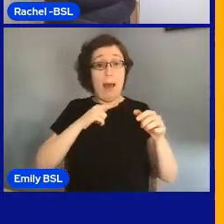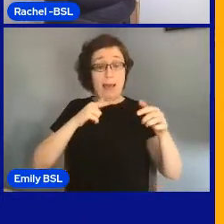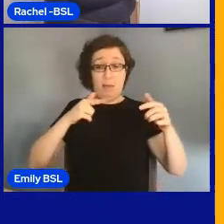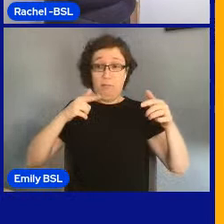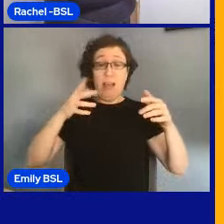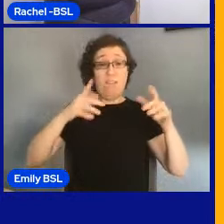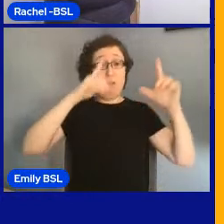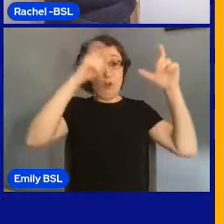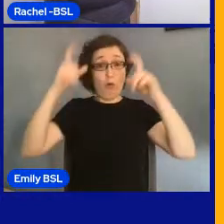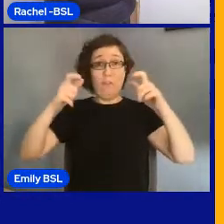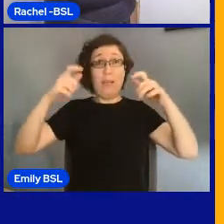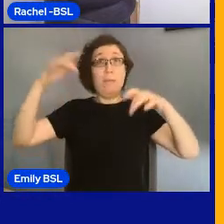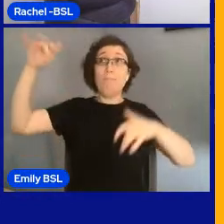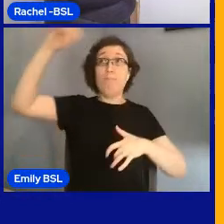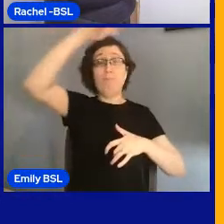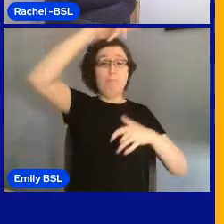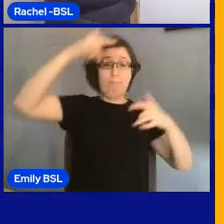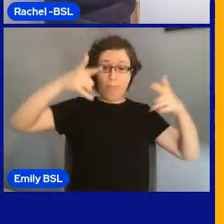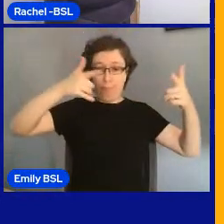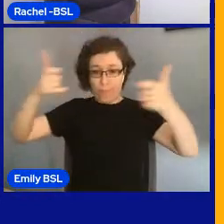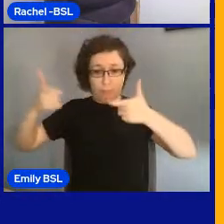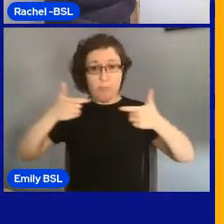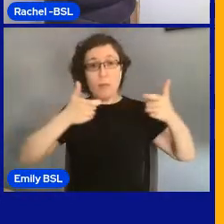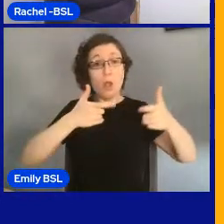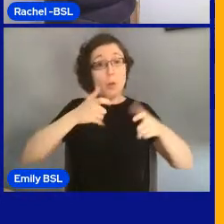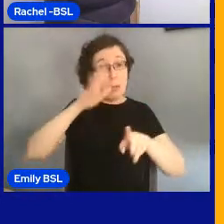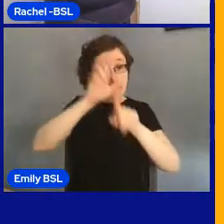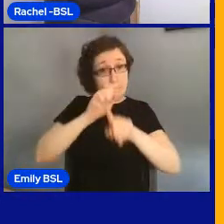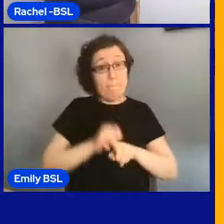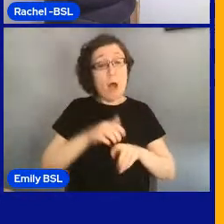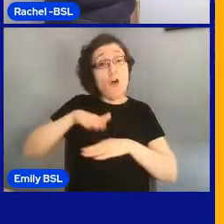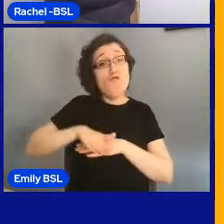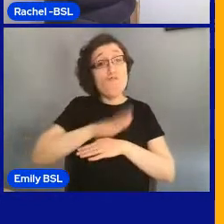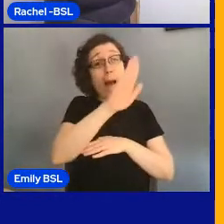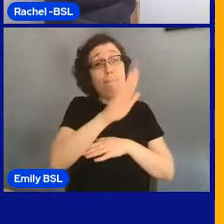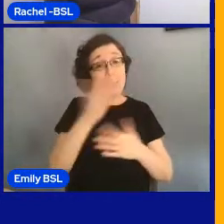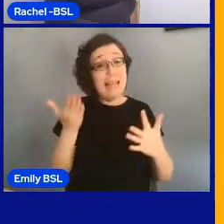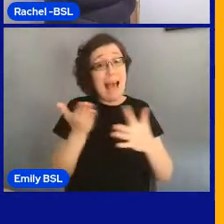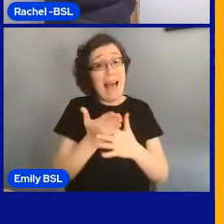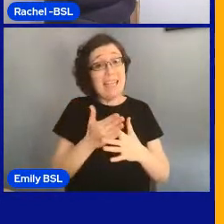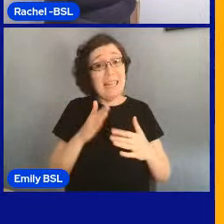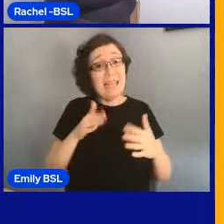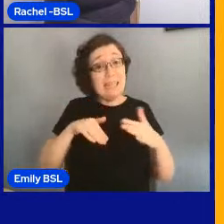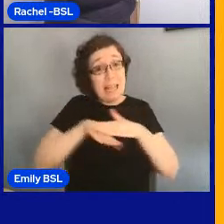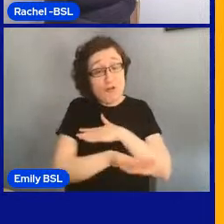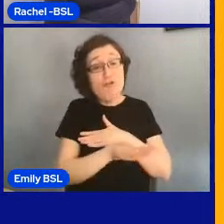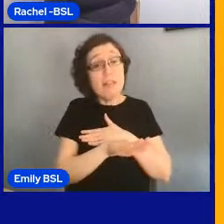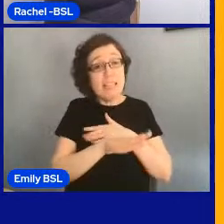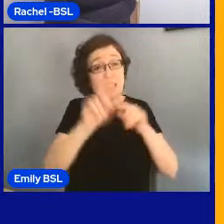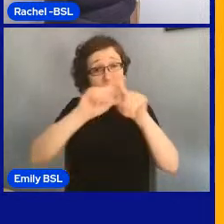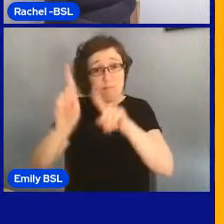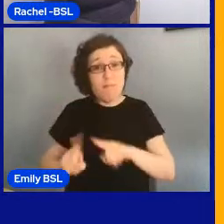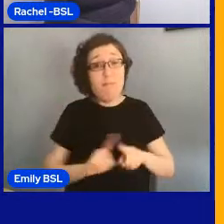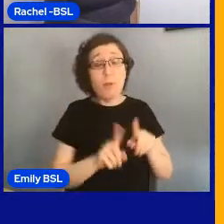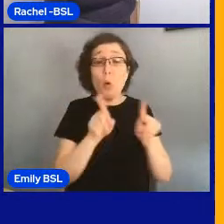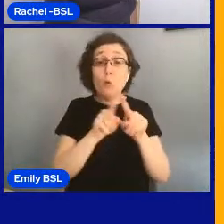The mapping is extremely accurate as it is drawn from aerial photography which means you can highlight things like pedestrian space, steps,